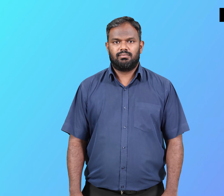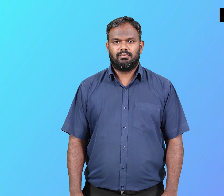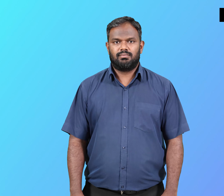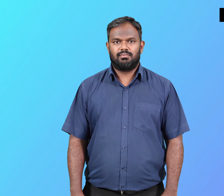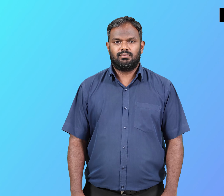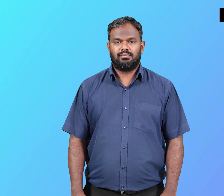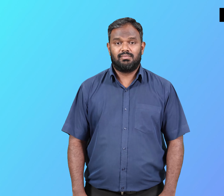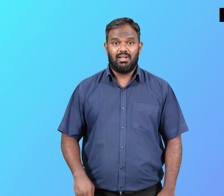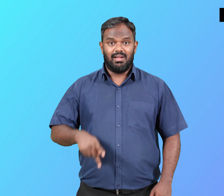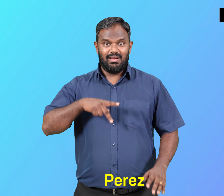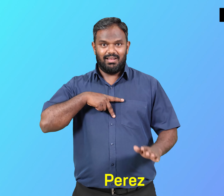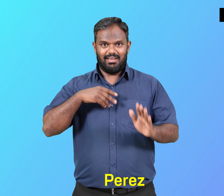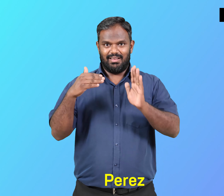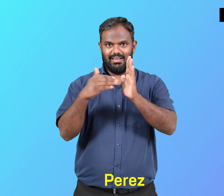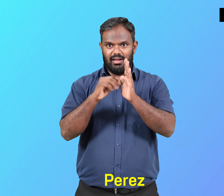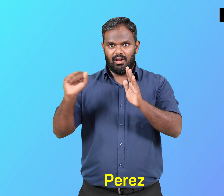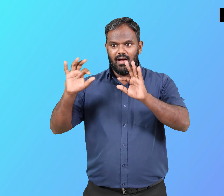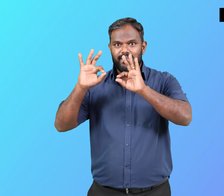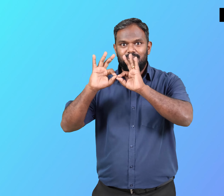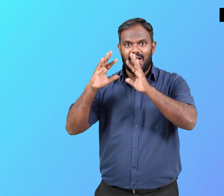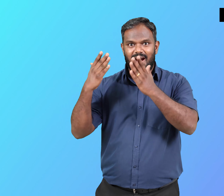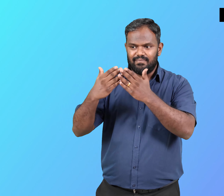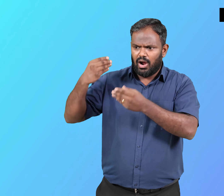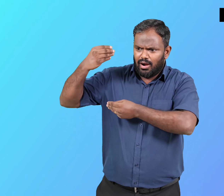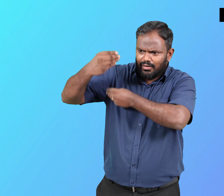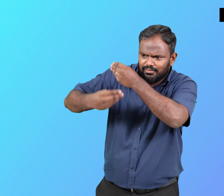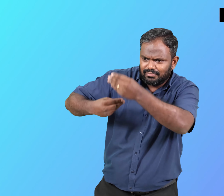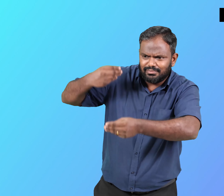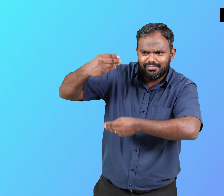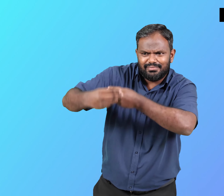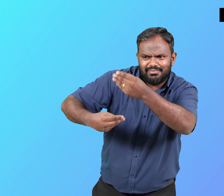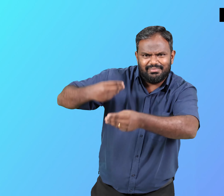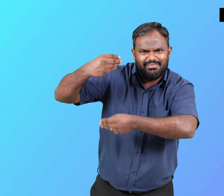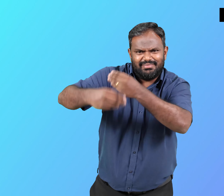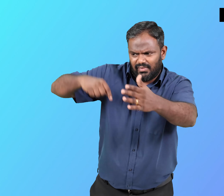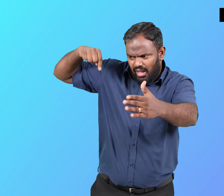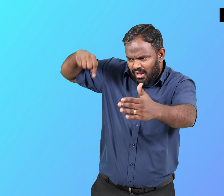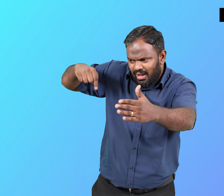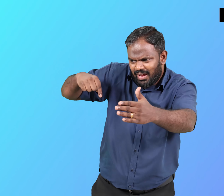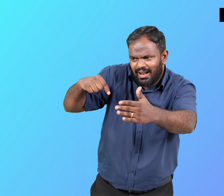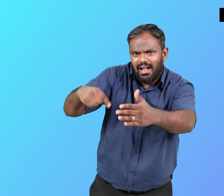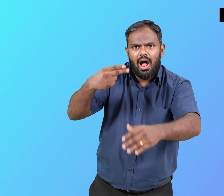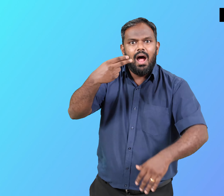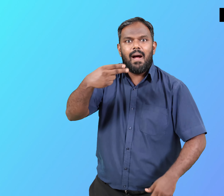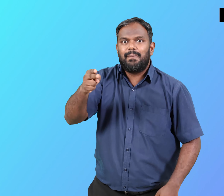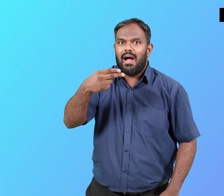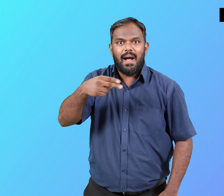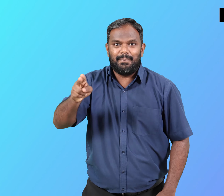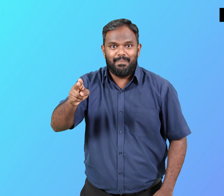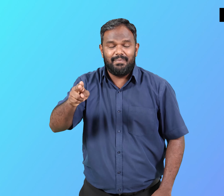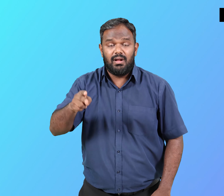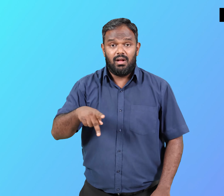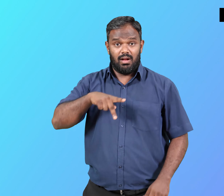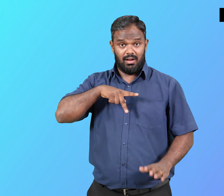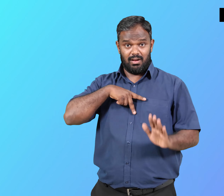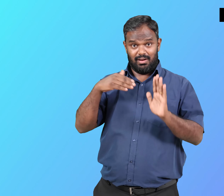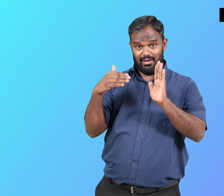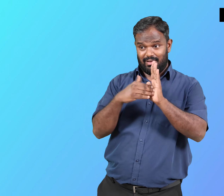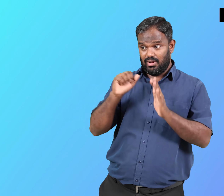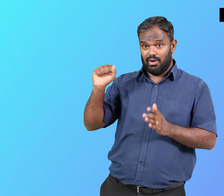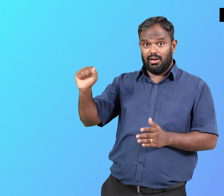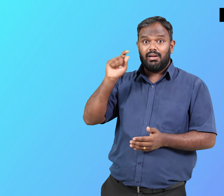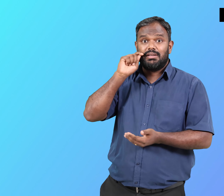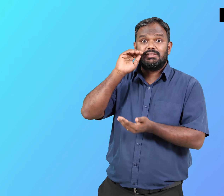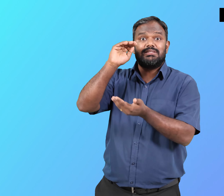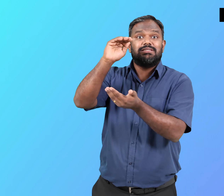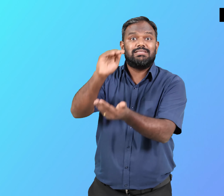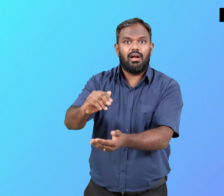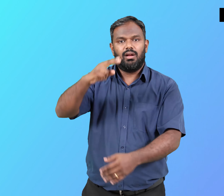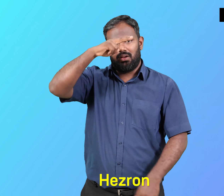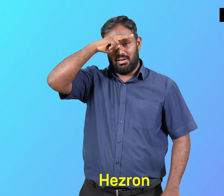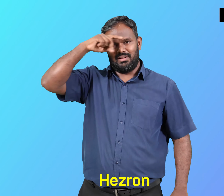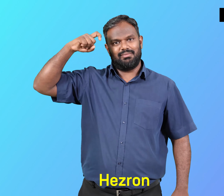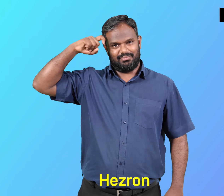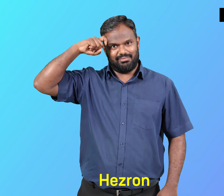This is the family history of Perez: Perez was the father of Hezron.